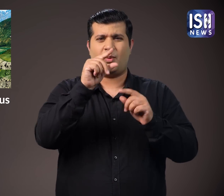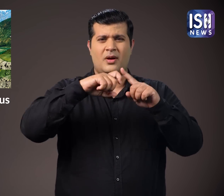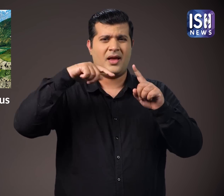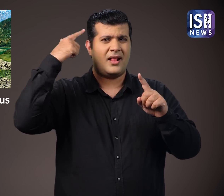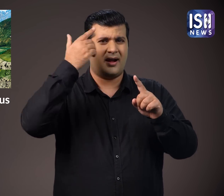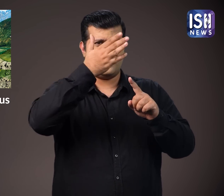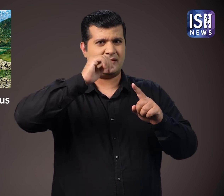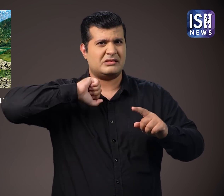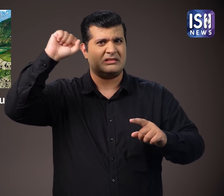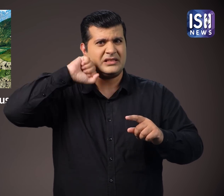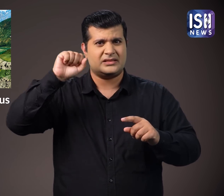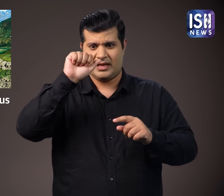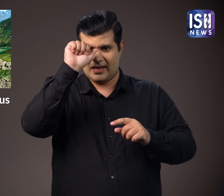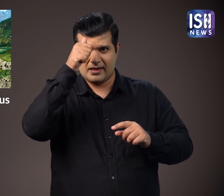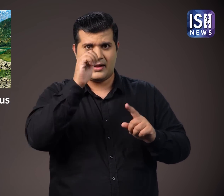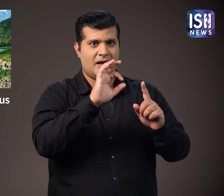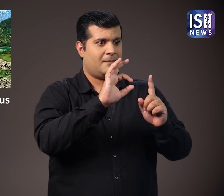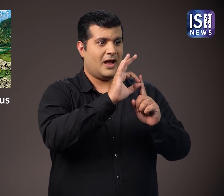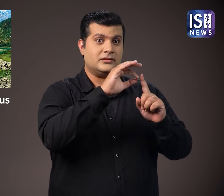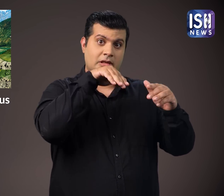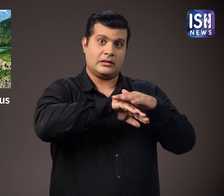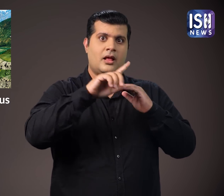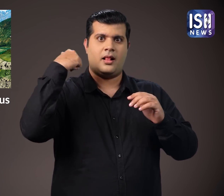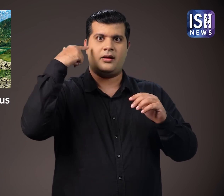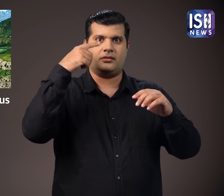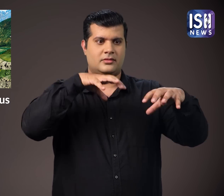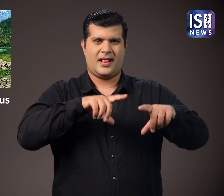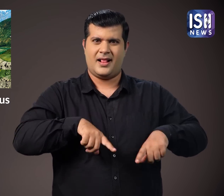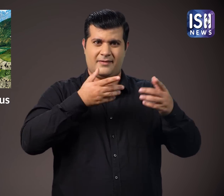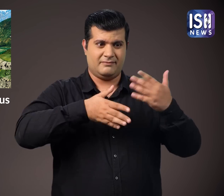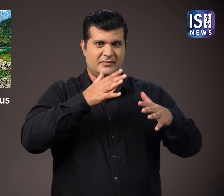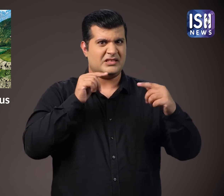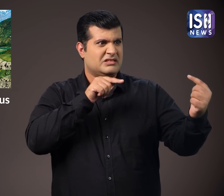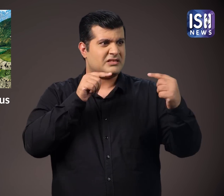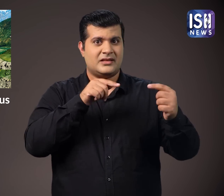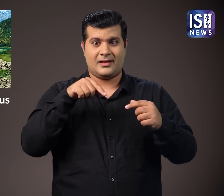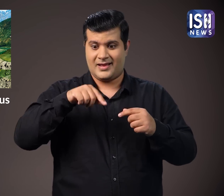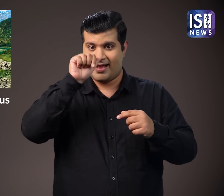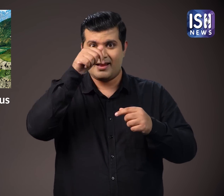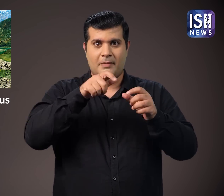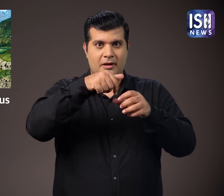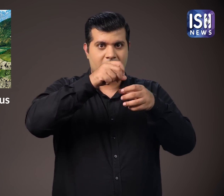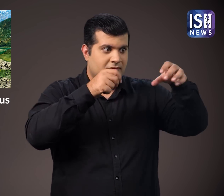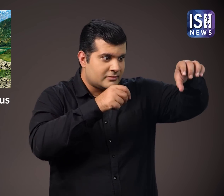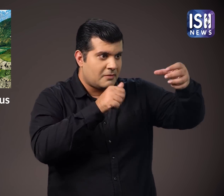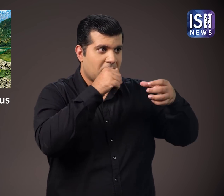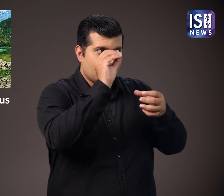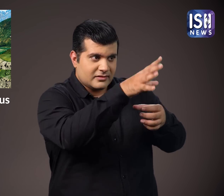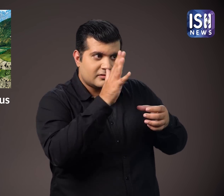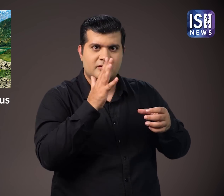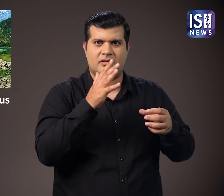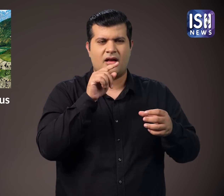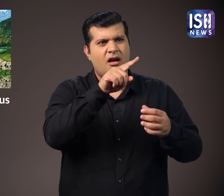Indians and Pakistanis held protests in London, UK, while videos showing taps being shut off and water being denied went viral.